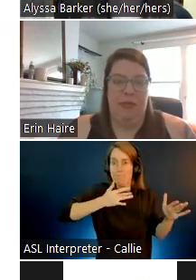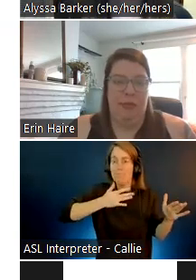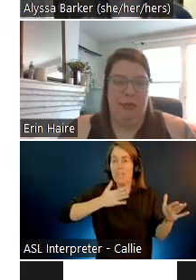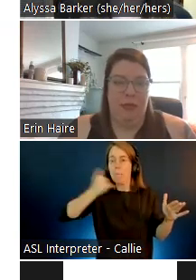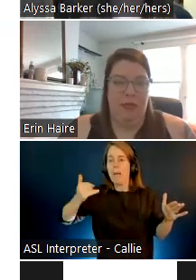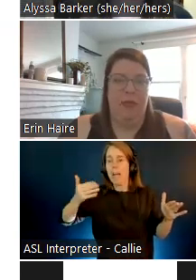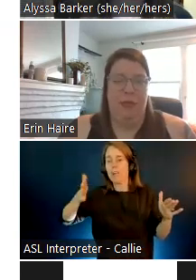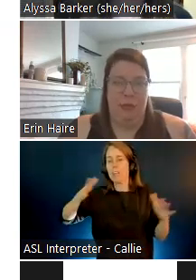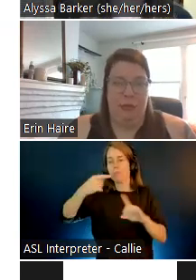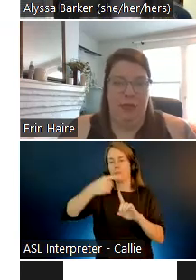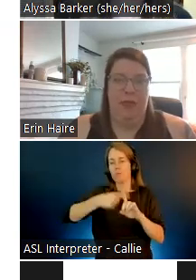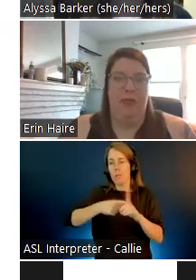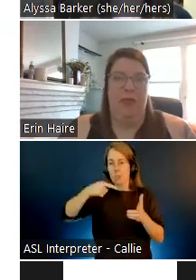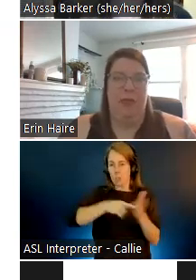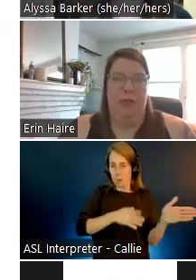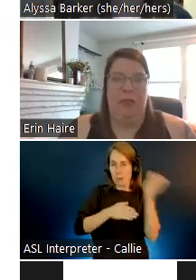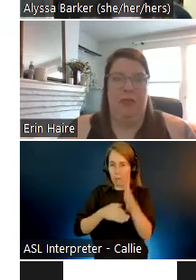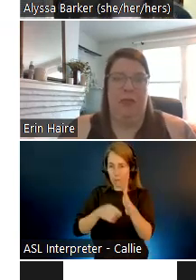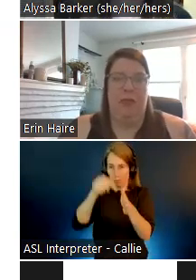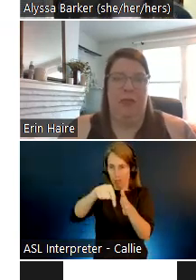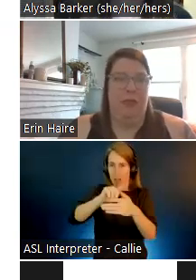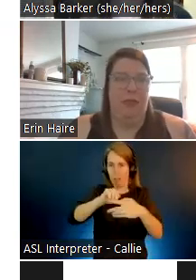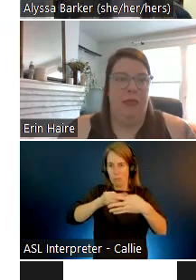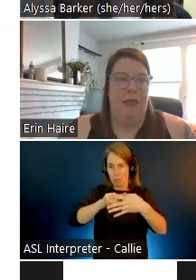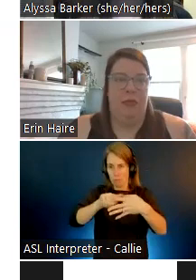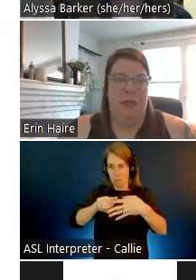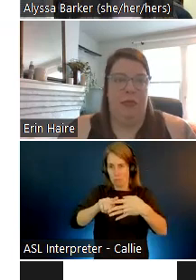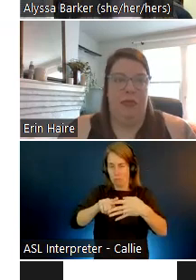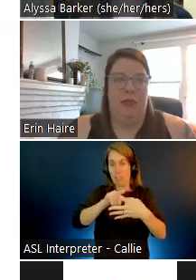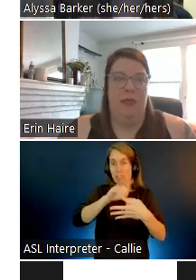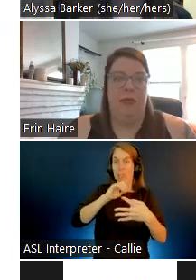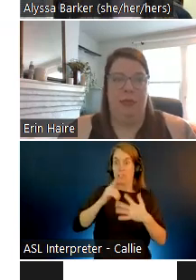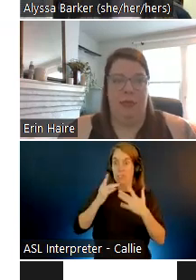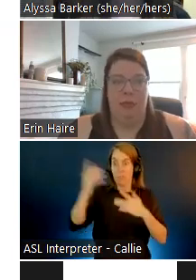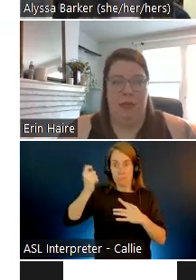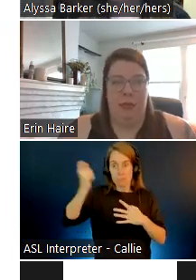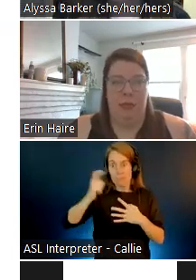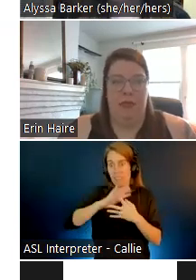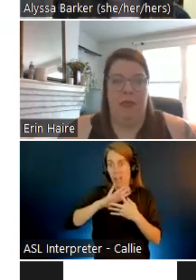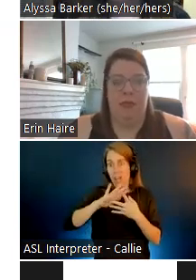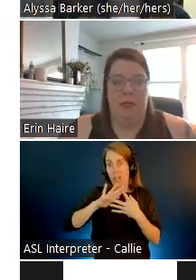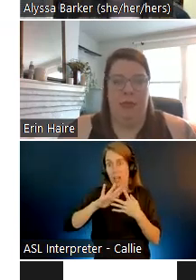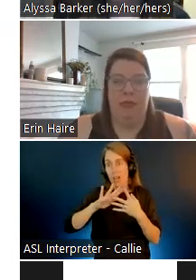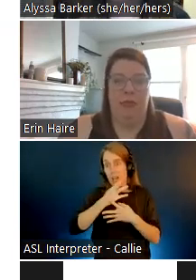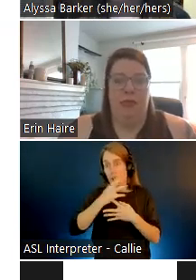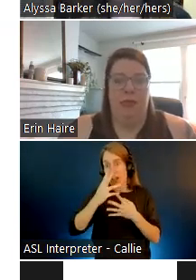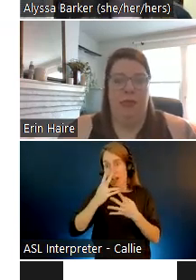the month and so it's a big big help to them to have the rent come to you right after they get